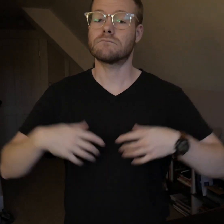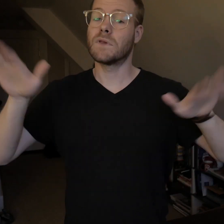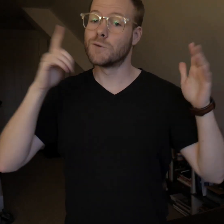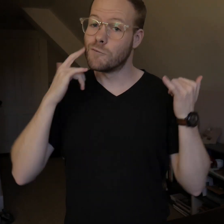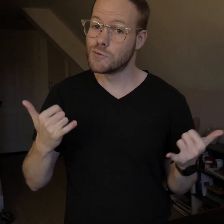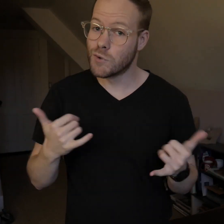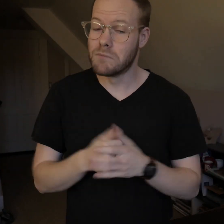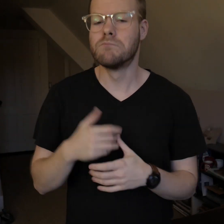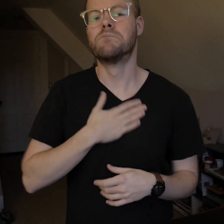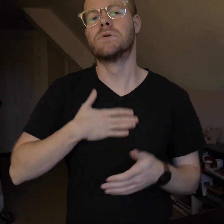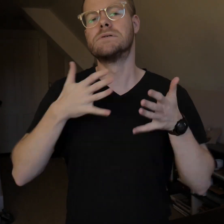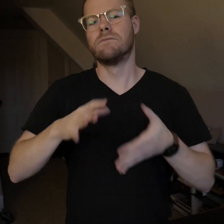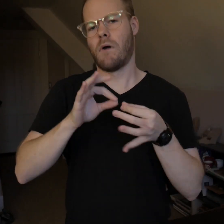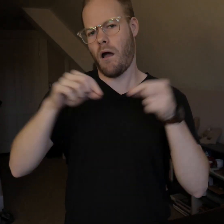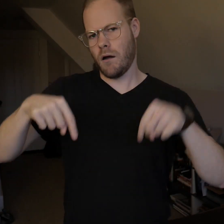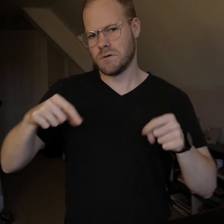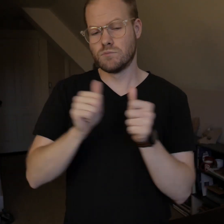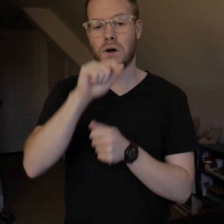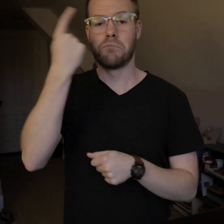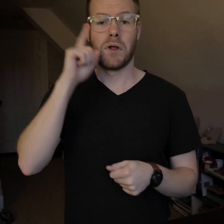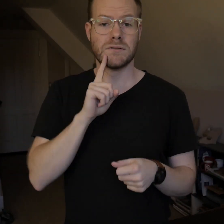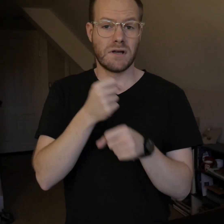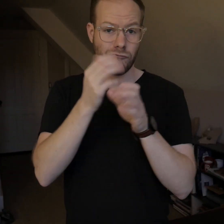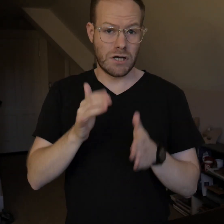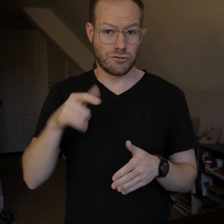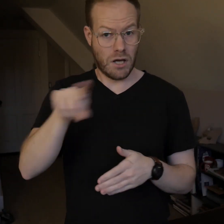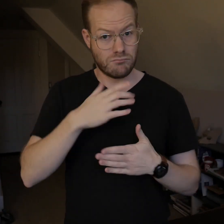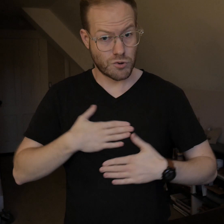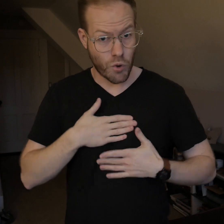That’s all for today. Please leave a comment with a Black Deaf creator that you enjoy!